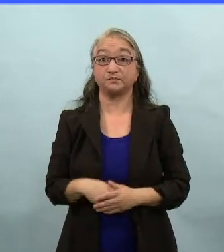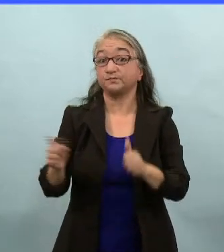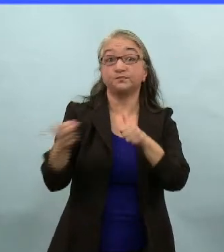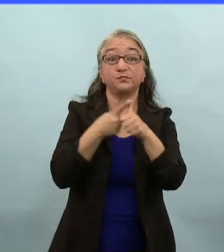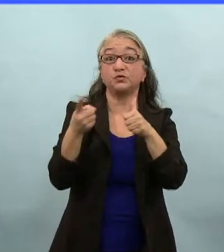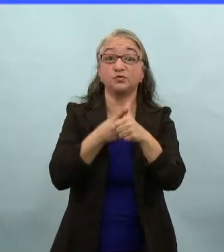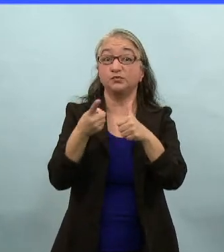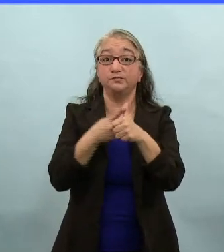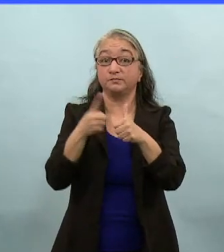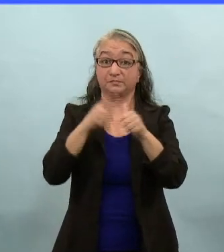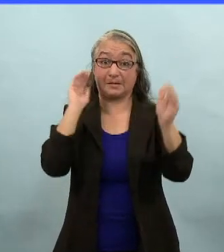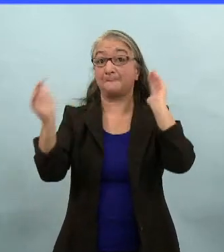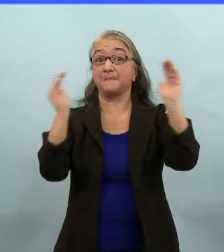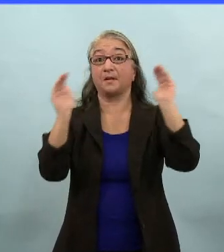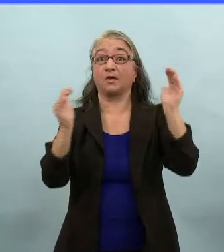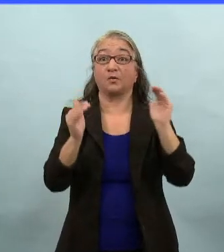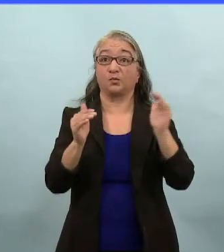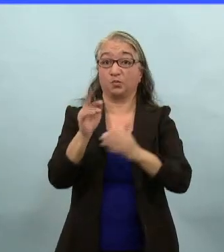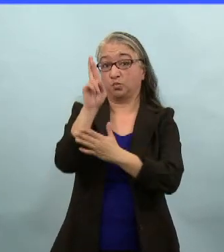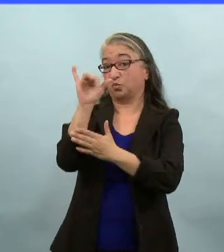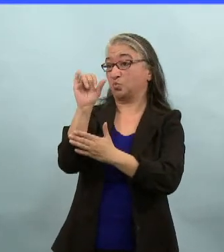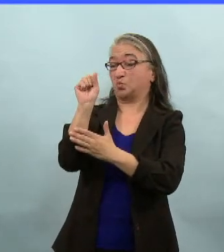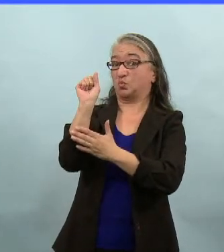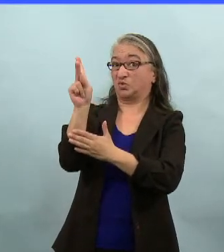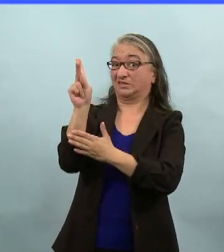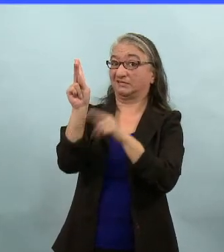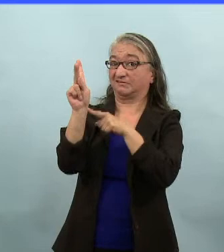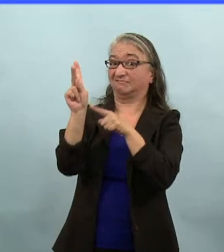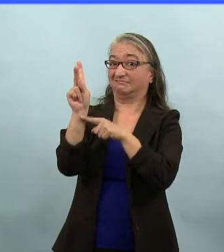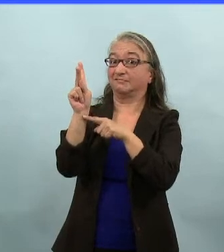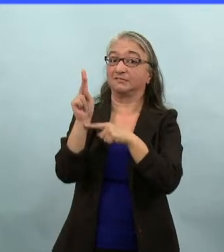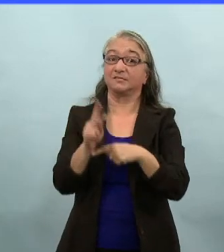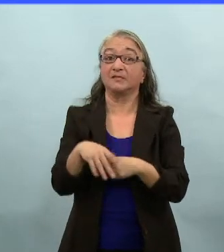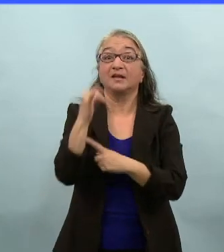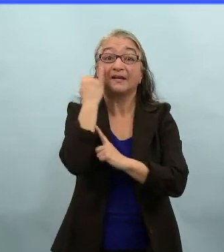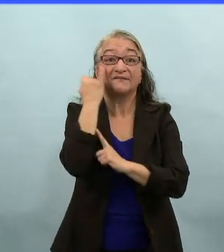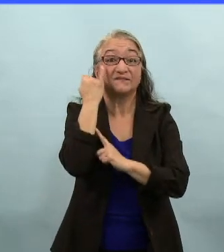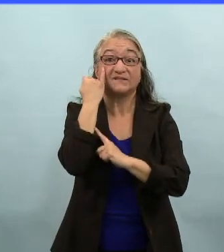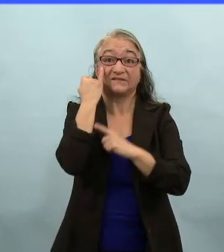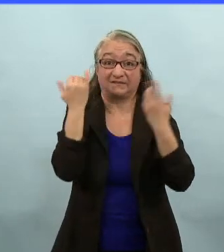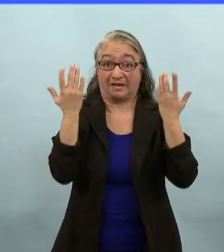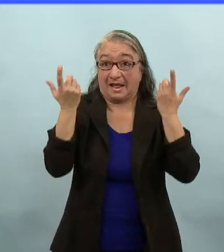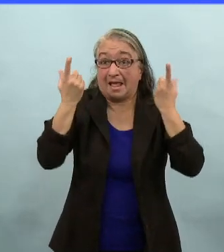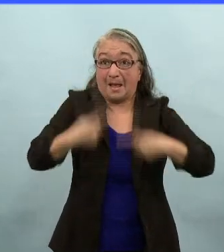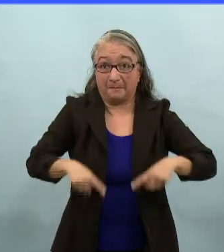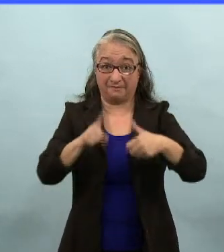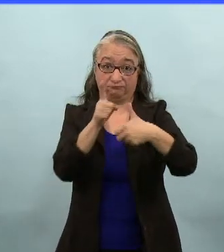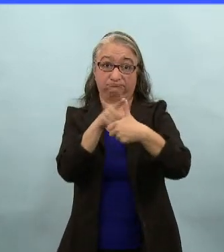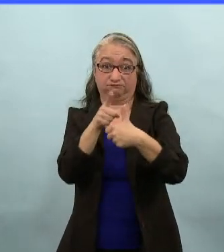in risks when it comes to whether or not someone is vaccinated with one two or three doses when